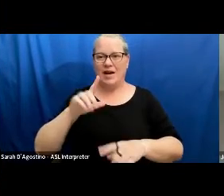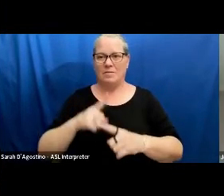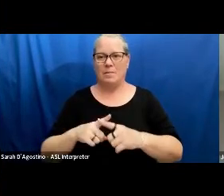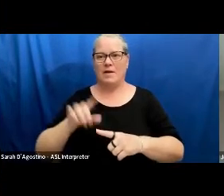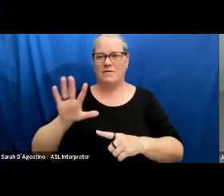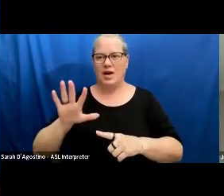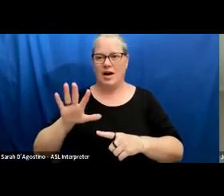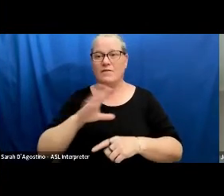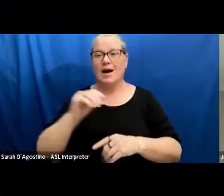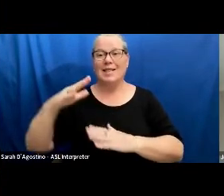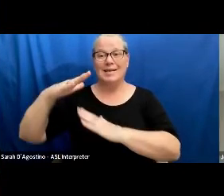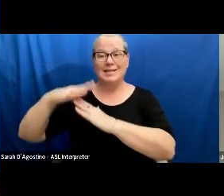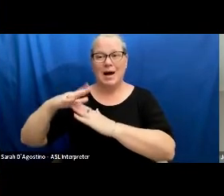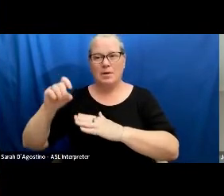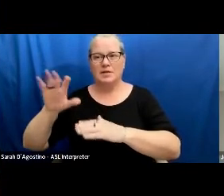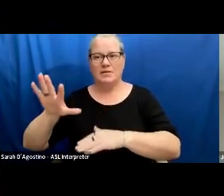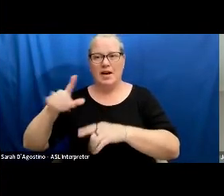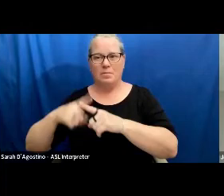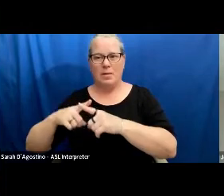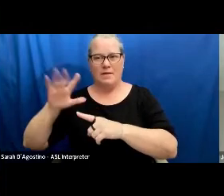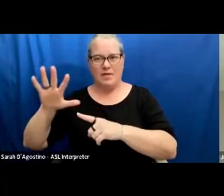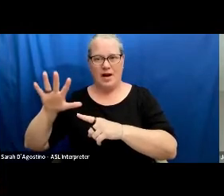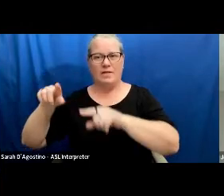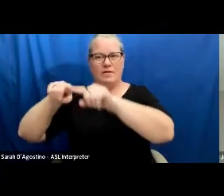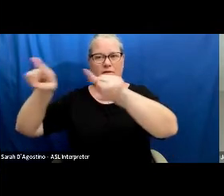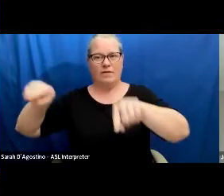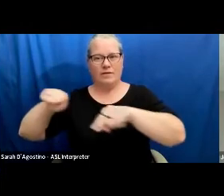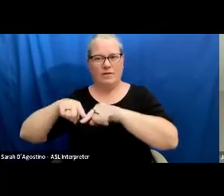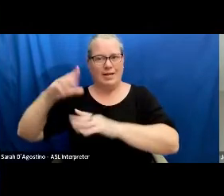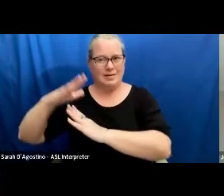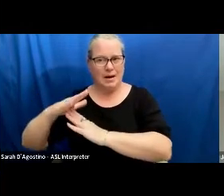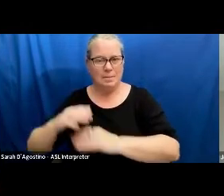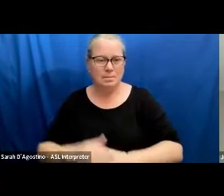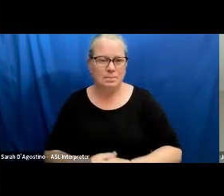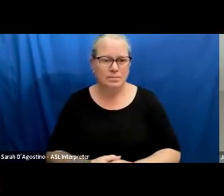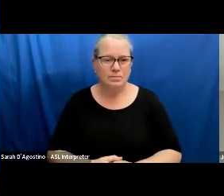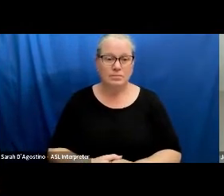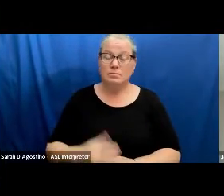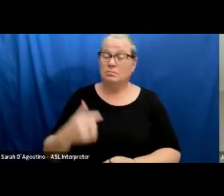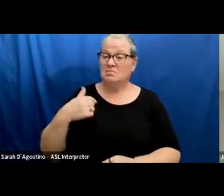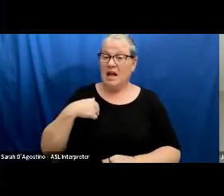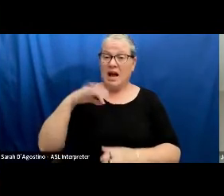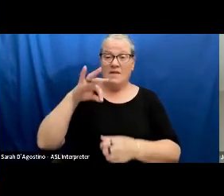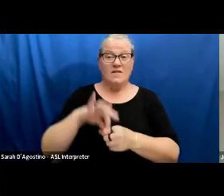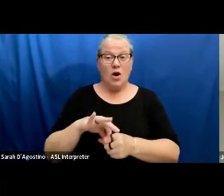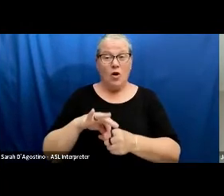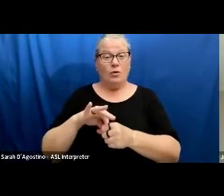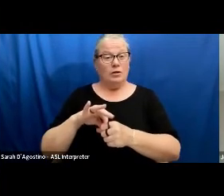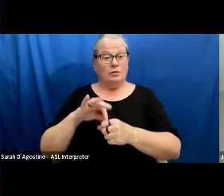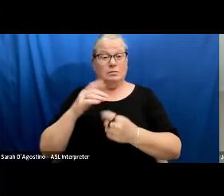when i will add an accessible polling place it makes me feel that disabled people's votes don't